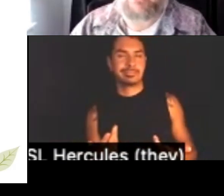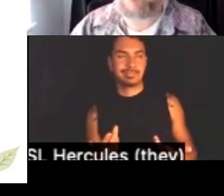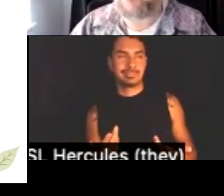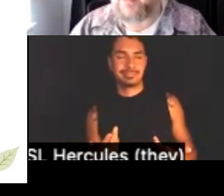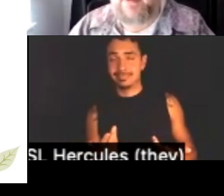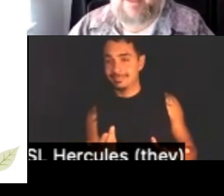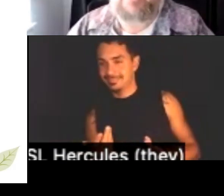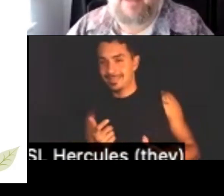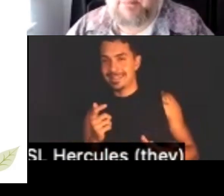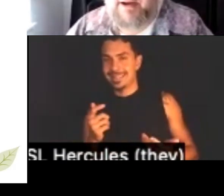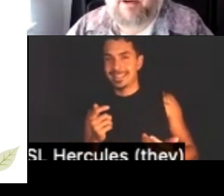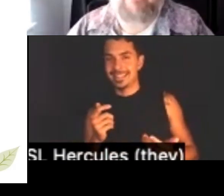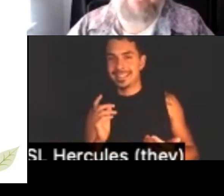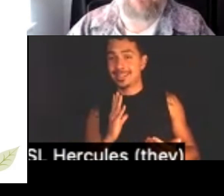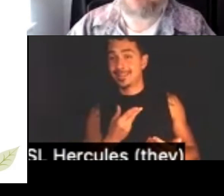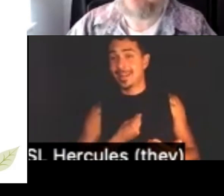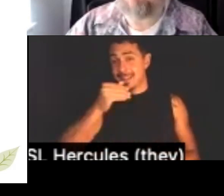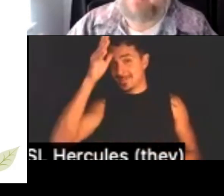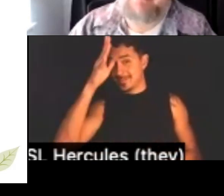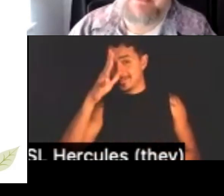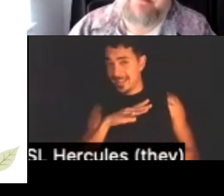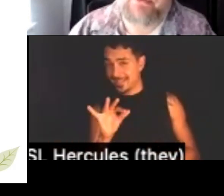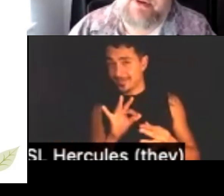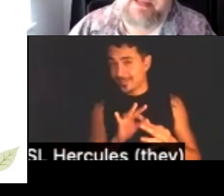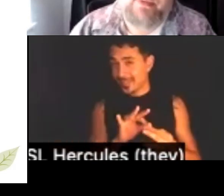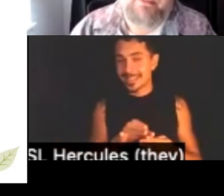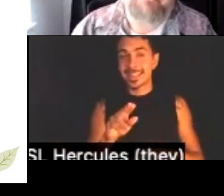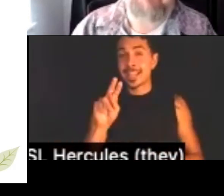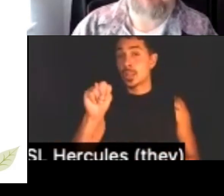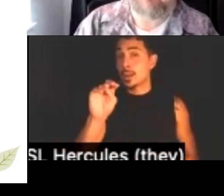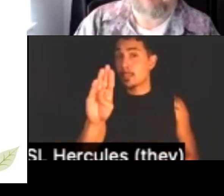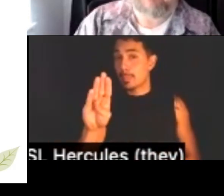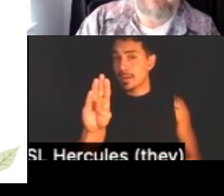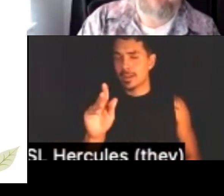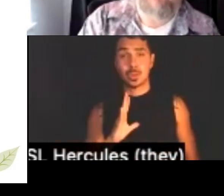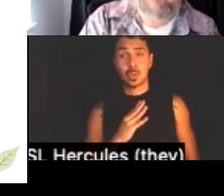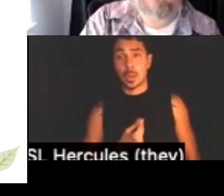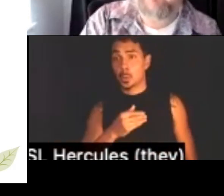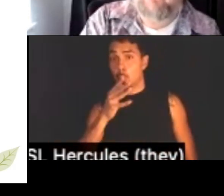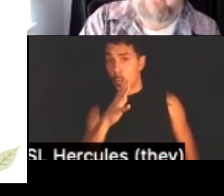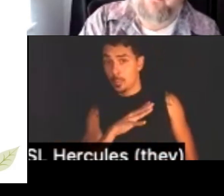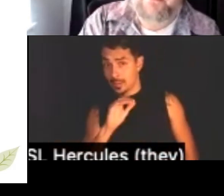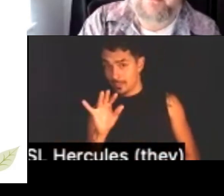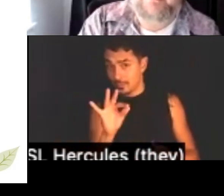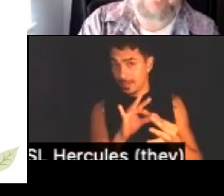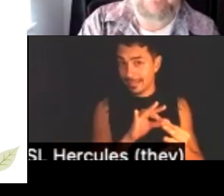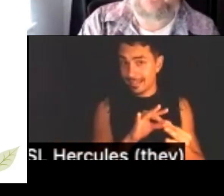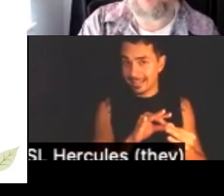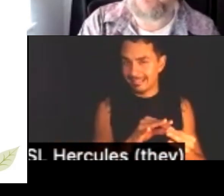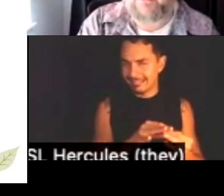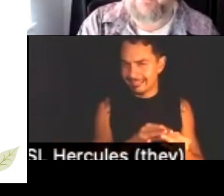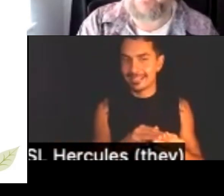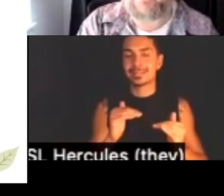So trans men, nonbinary folks, maybe even trans women. And we know that law enforcement is a huge barrier.